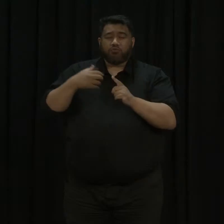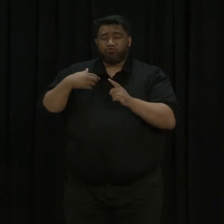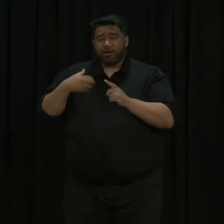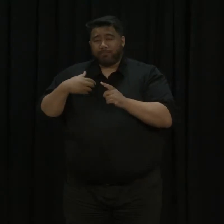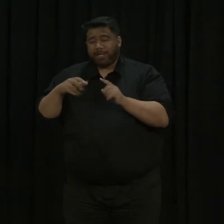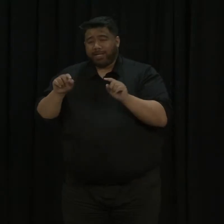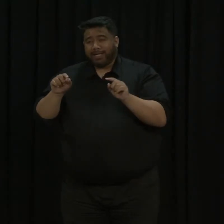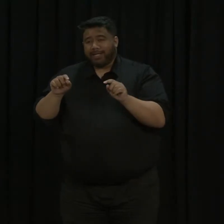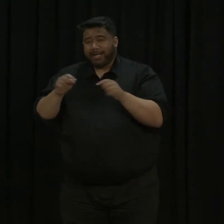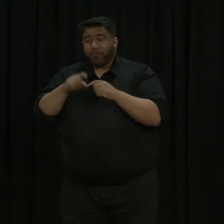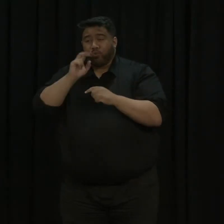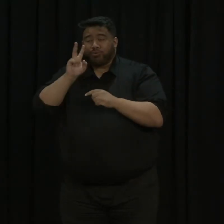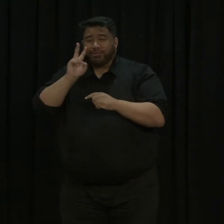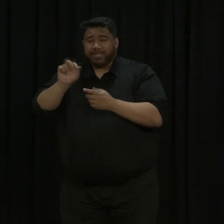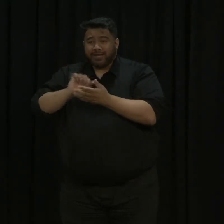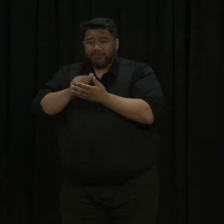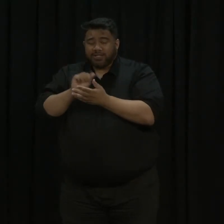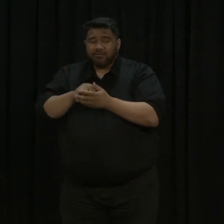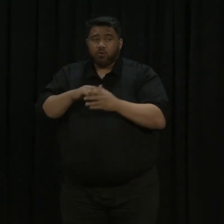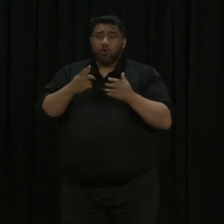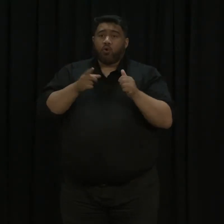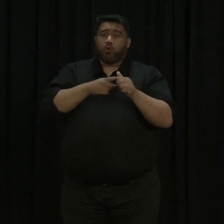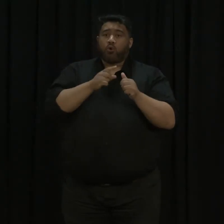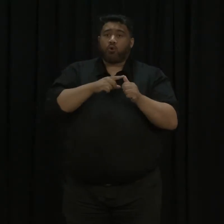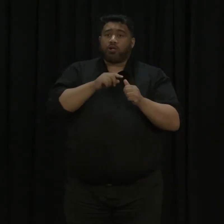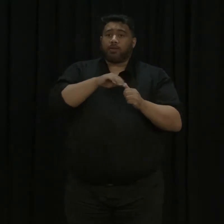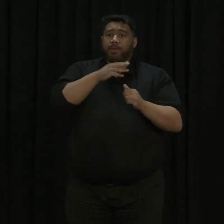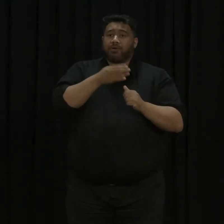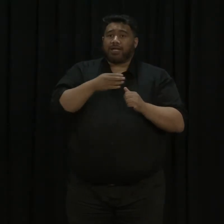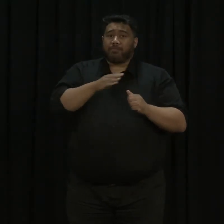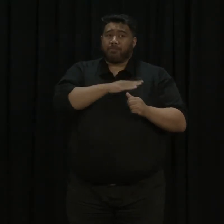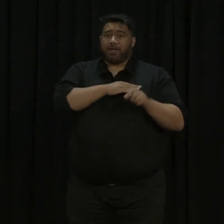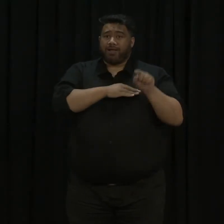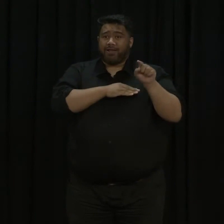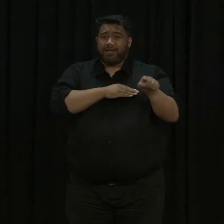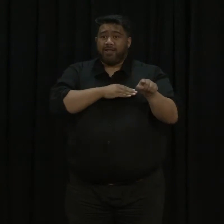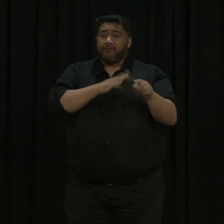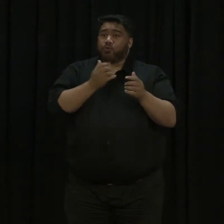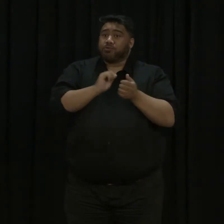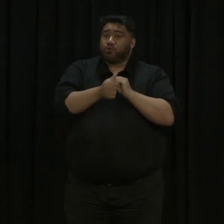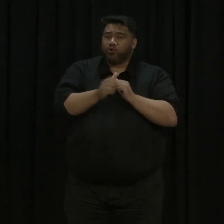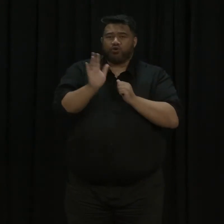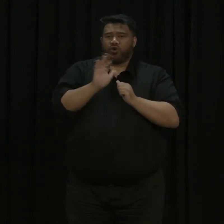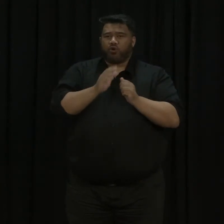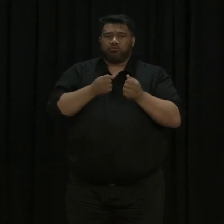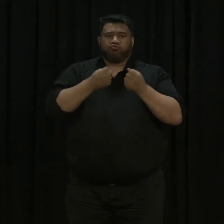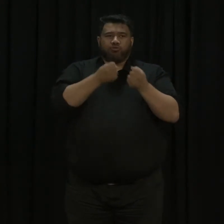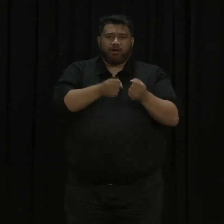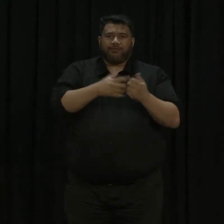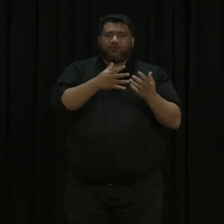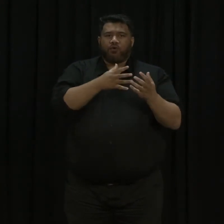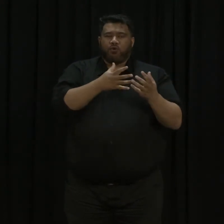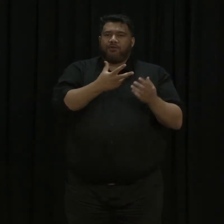They will get emails and text messages and there will be radio and social media promotions as well. We will be advertising around